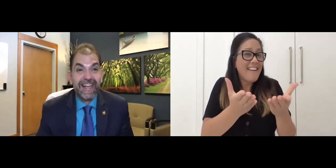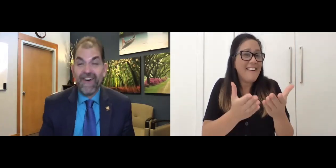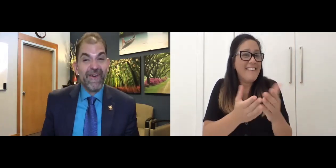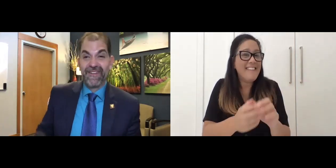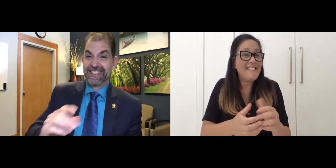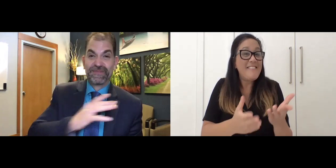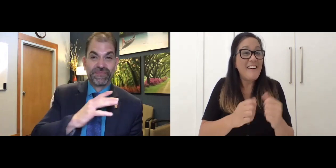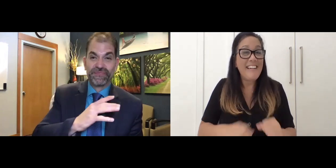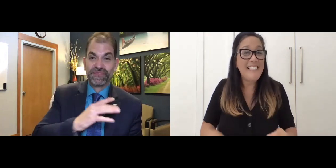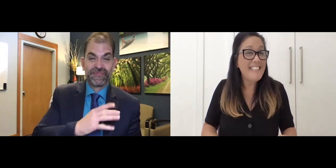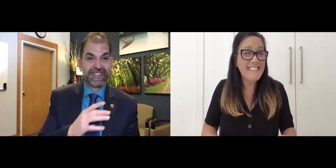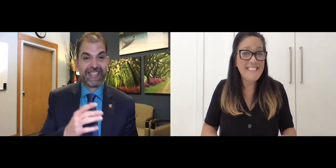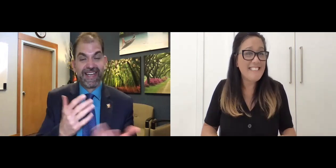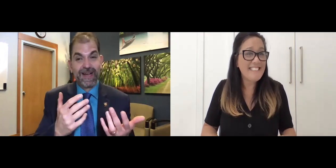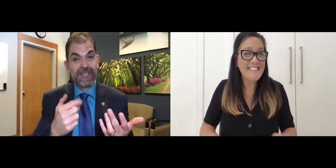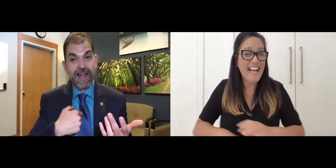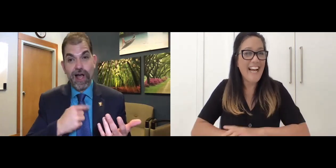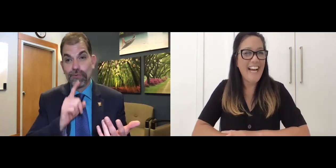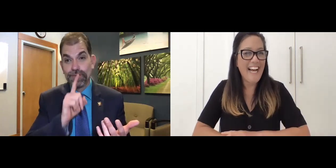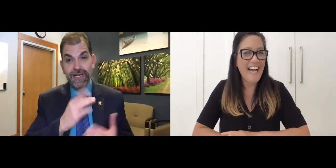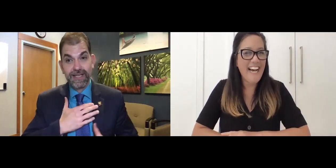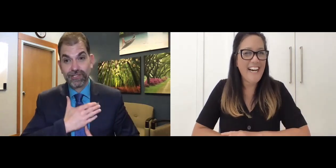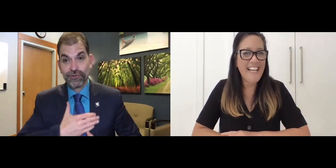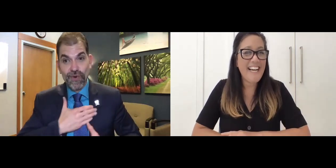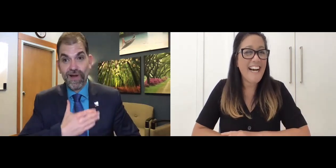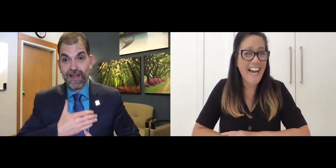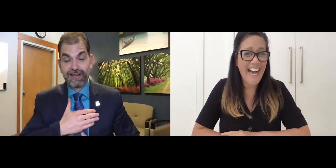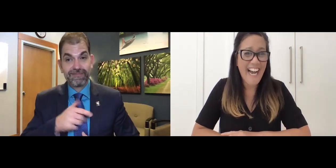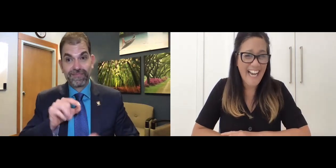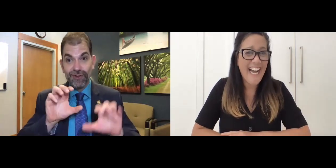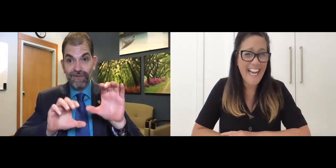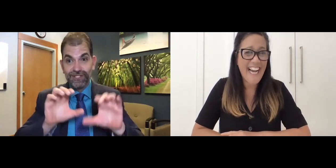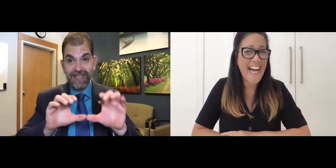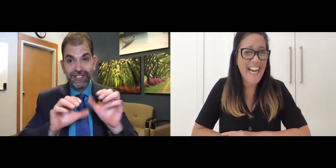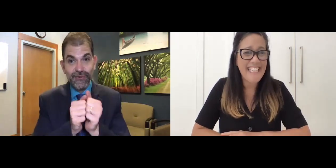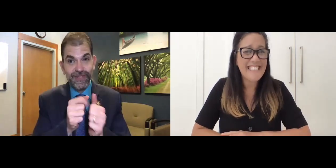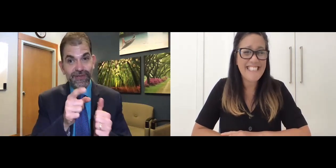you so many questions. No I've really enjoyed this. It's been a